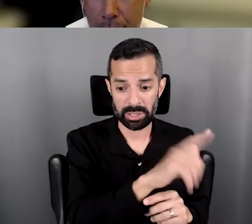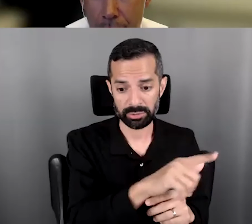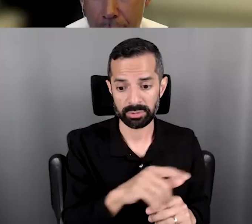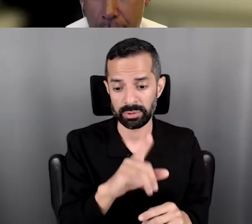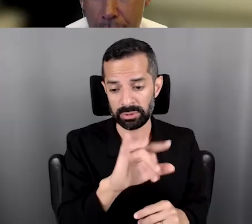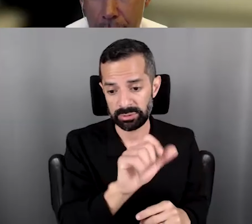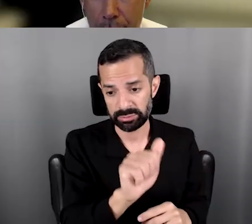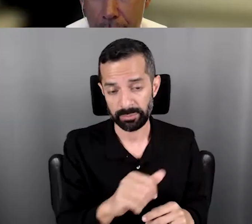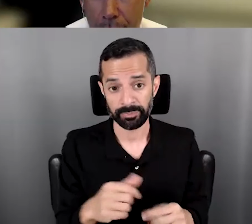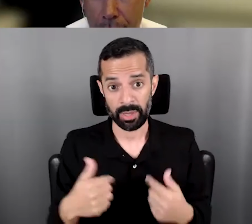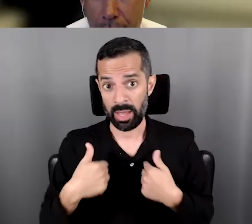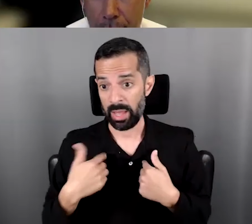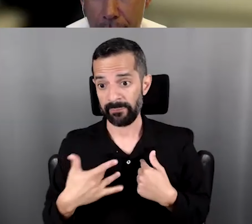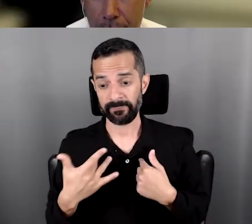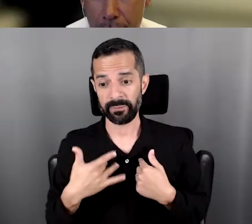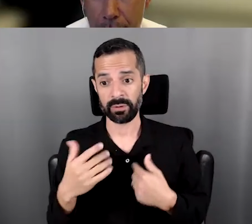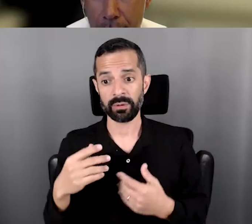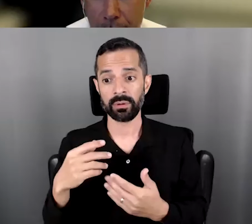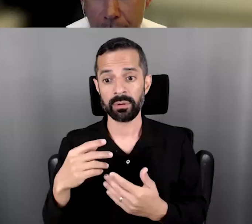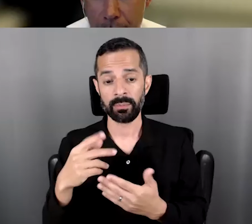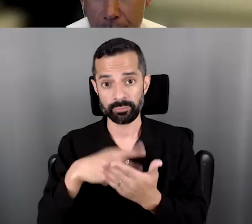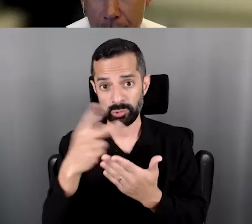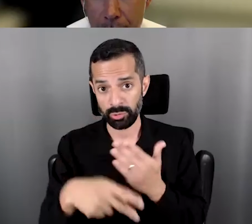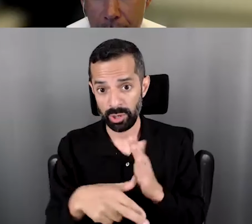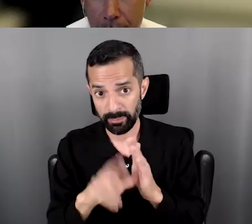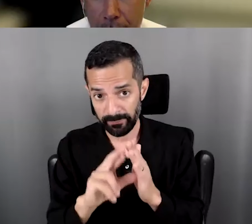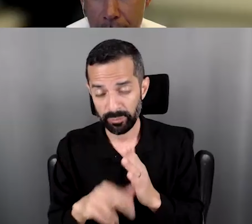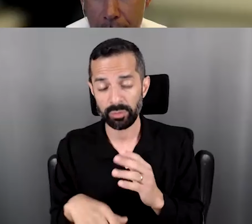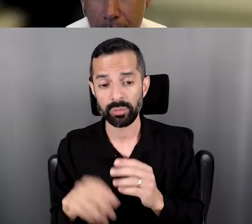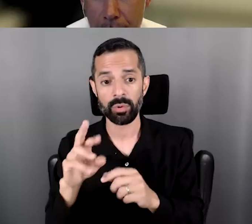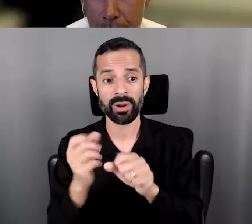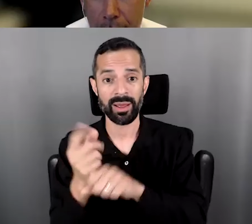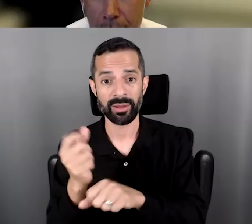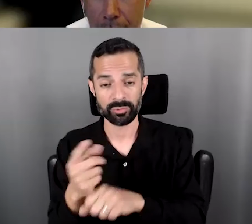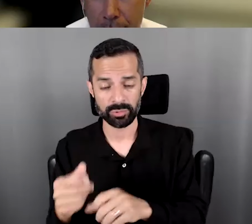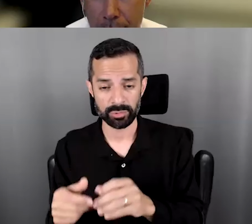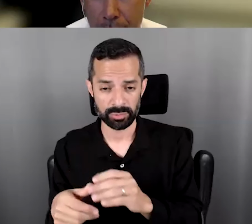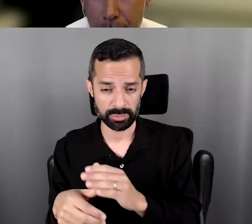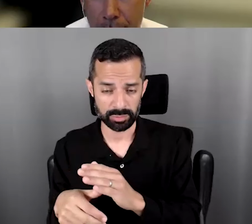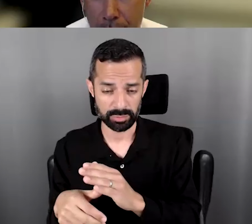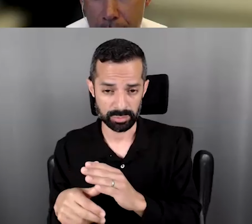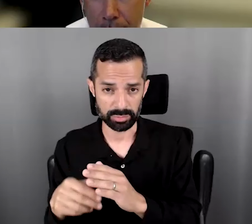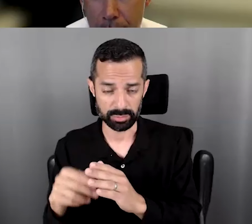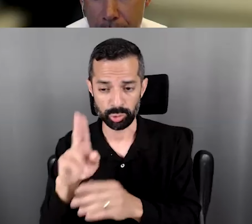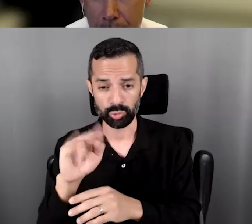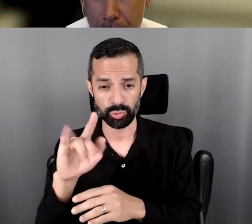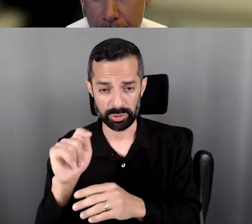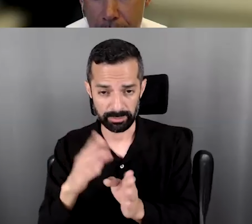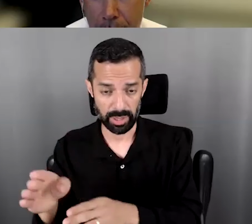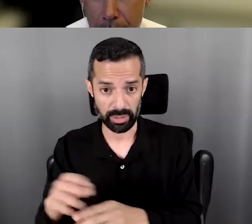the program review or the annual unit plan would need to be, because not so much the annual unit plan right now, but the program review is a public document.